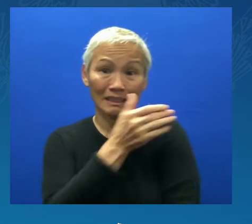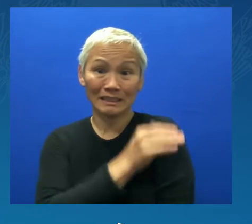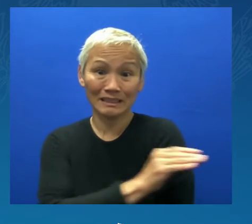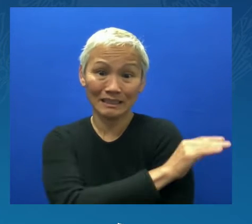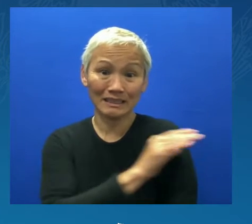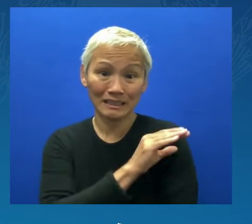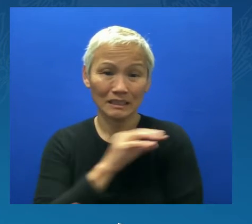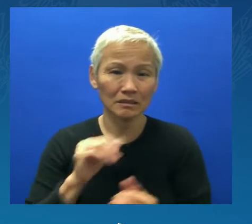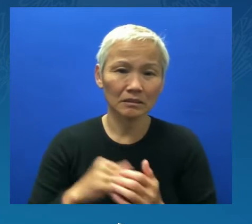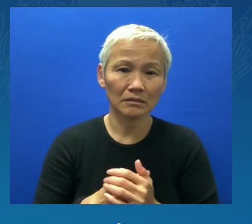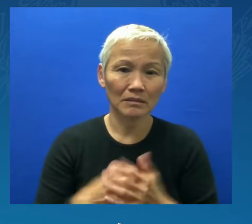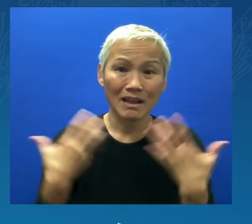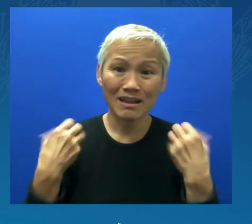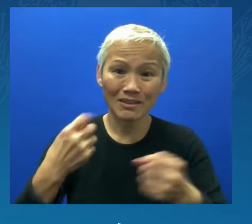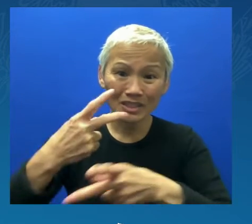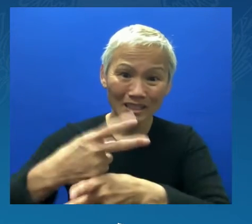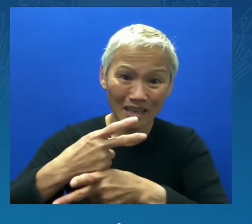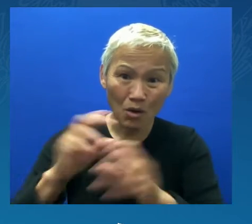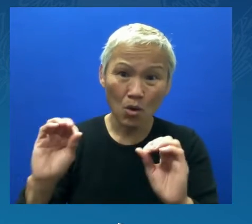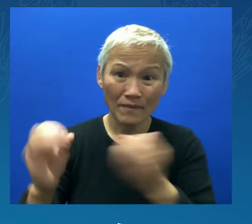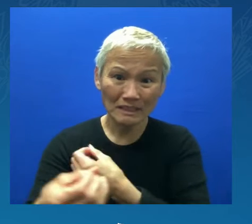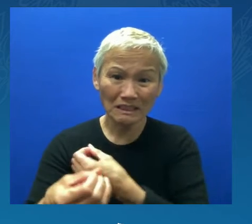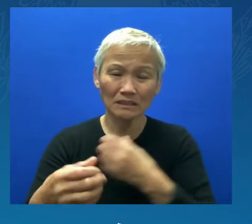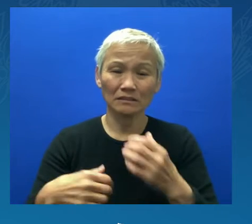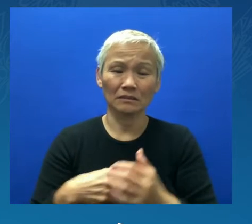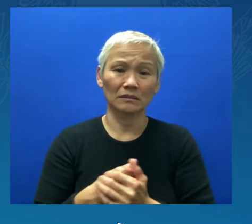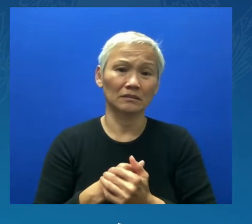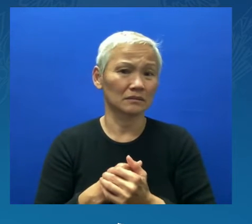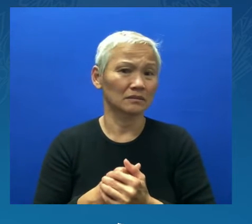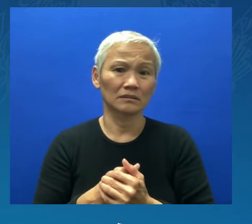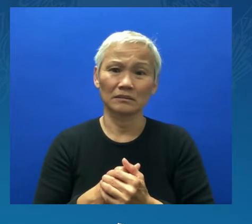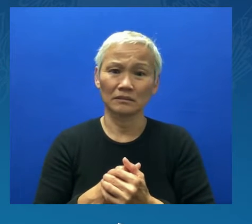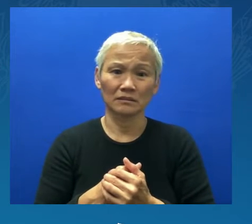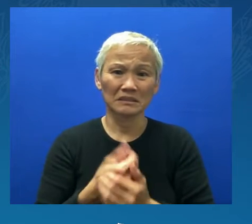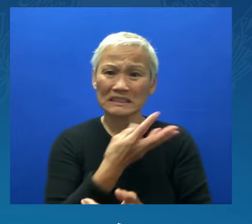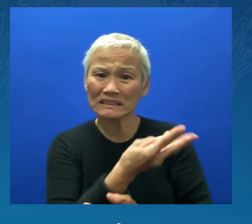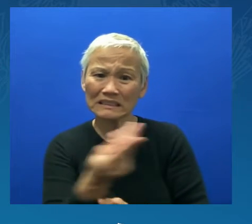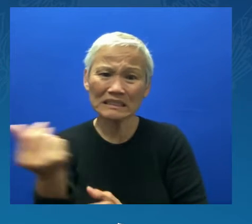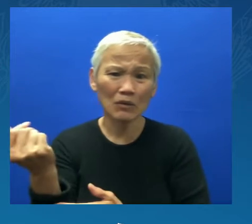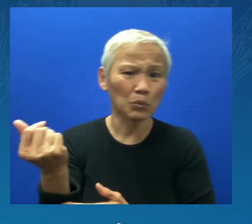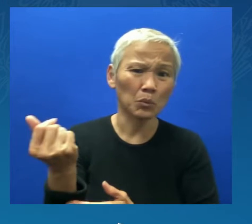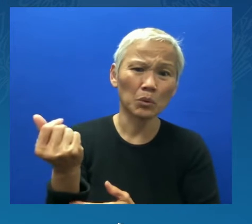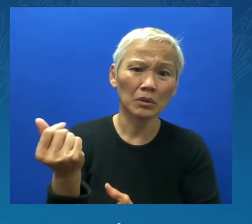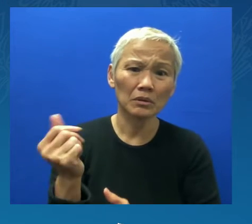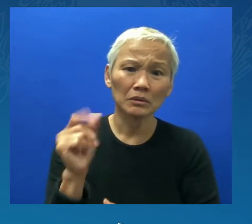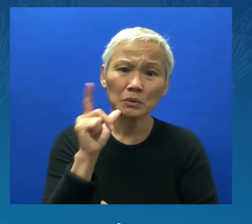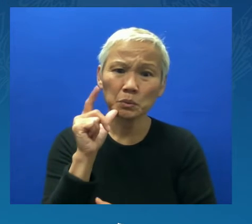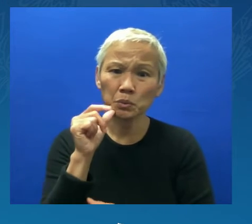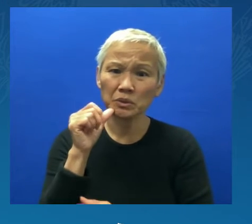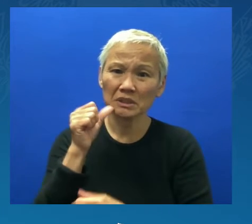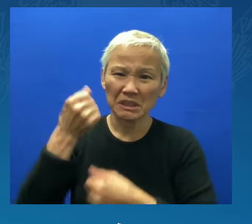a reproductive healthcare provider. It might be double the number of people who are trying to get in and what that means in terms of intimidation of everyone.